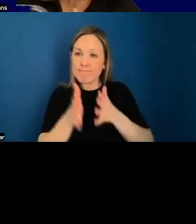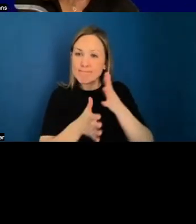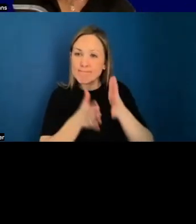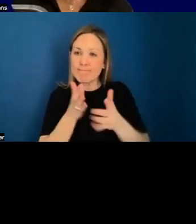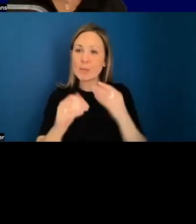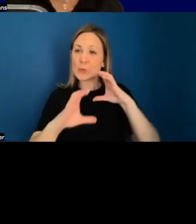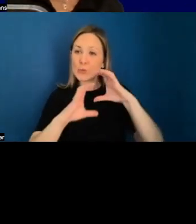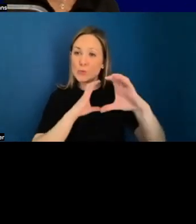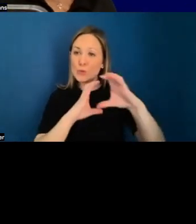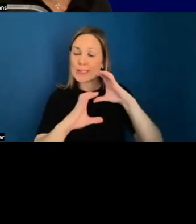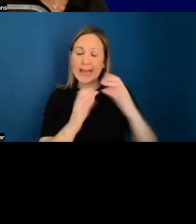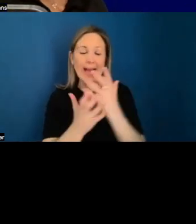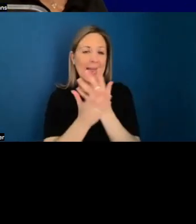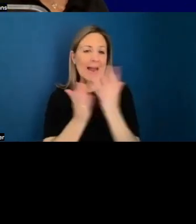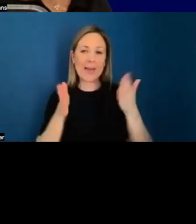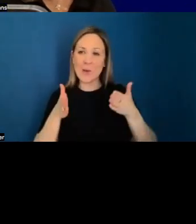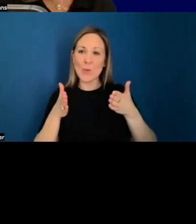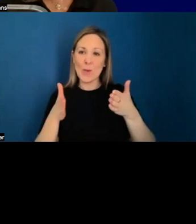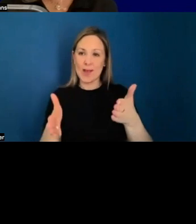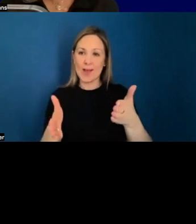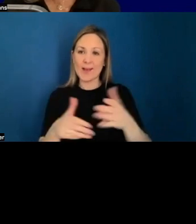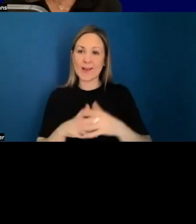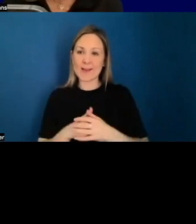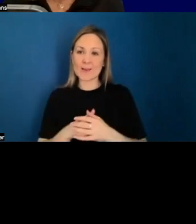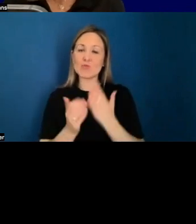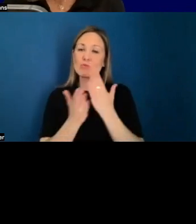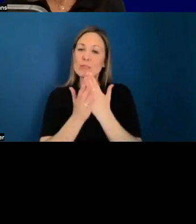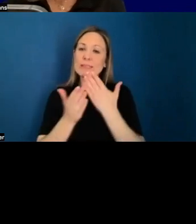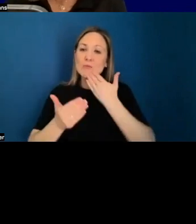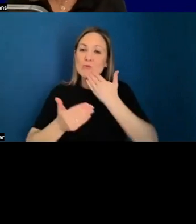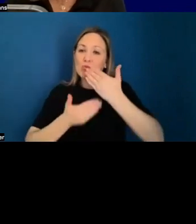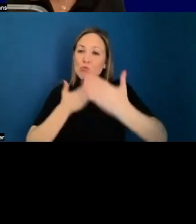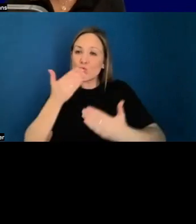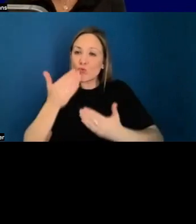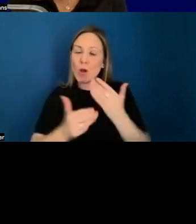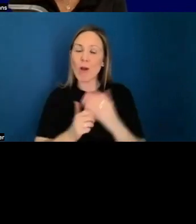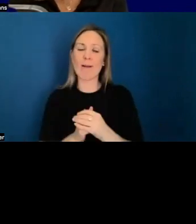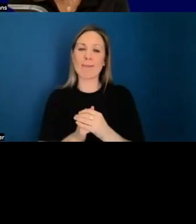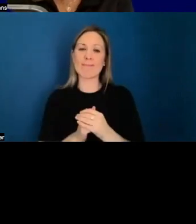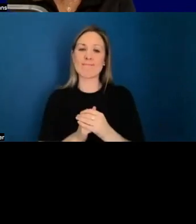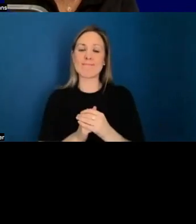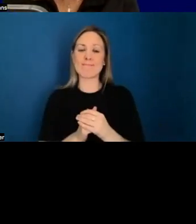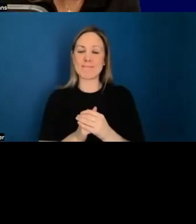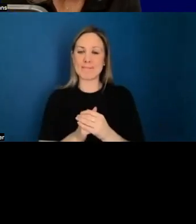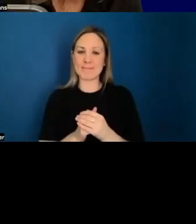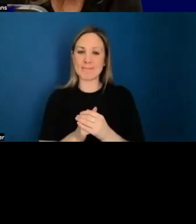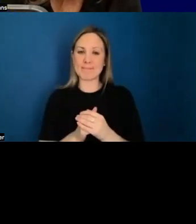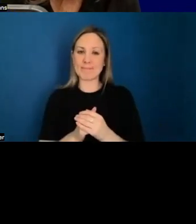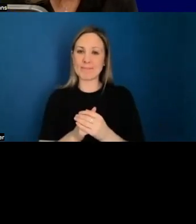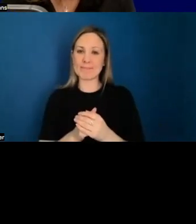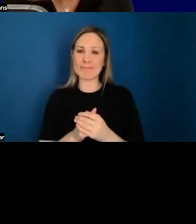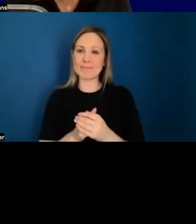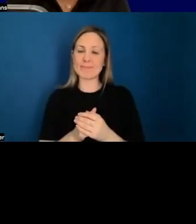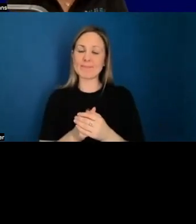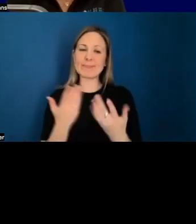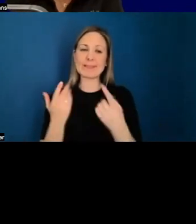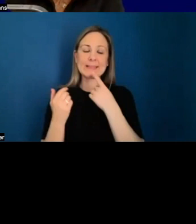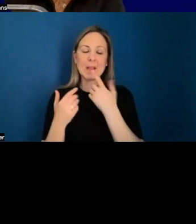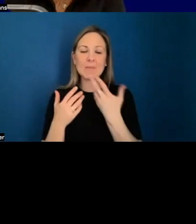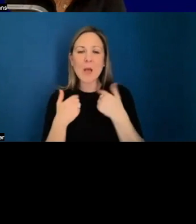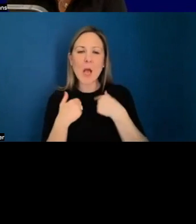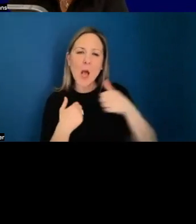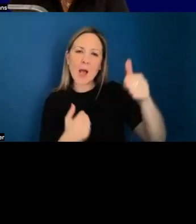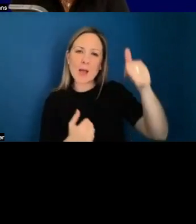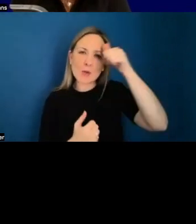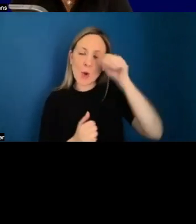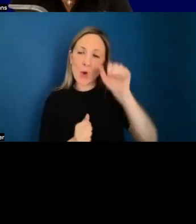in any method for the individual to describe, Okay, I know that your body is tight, your